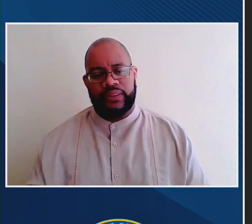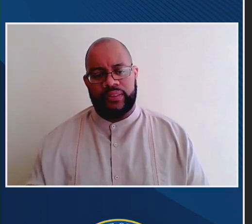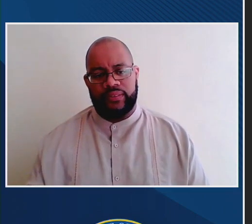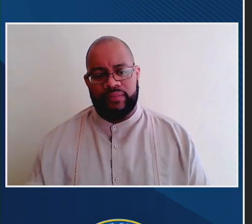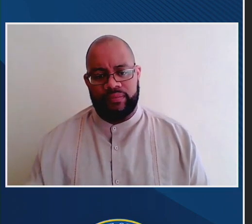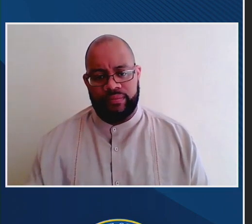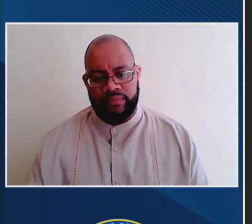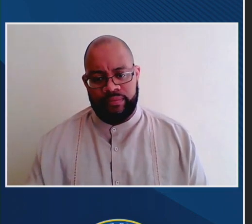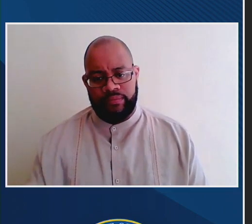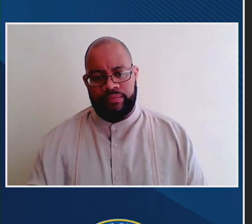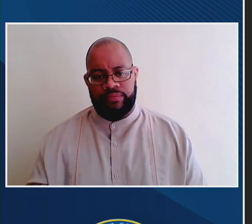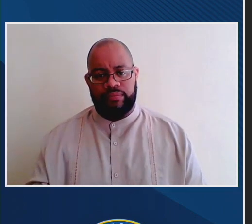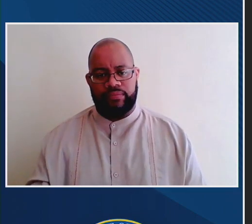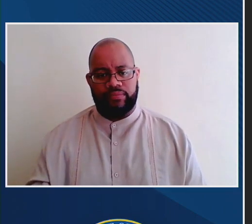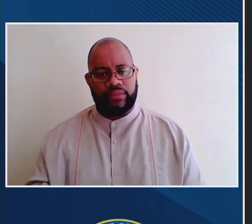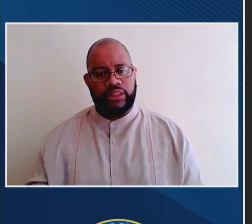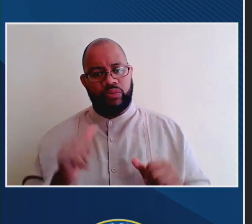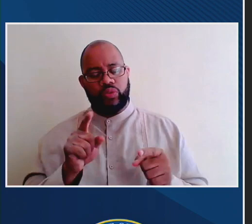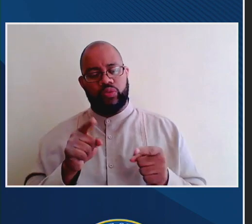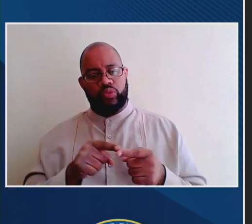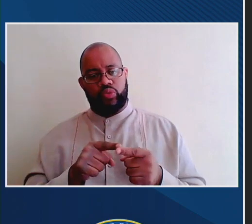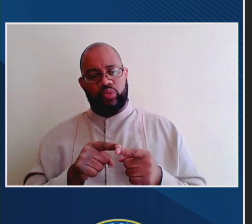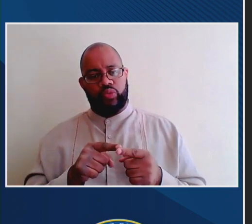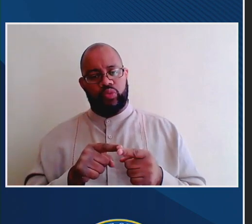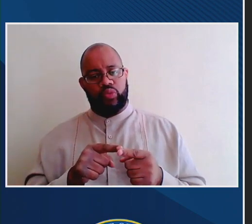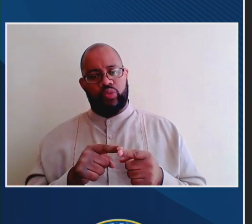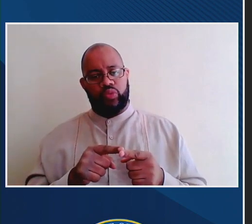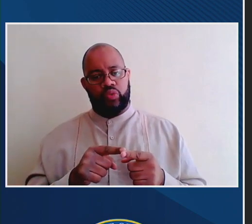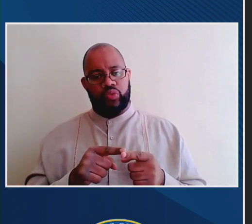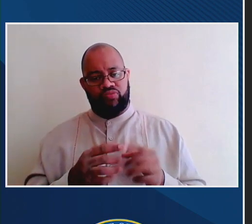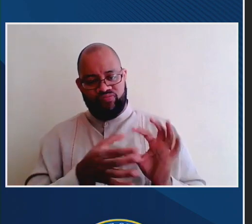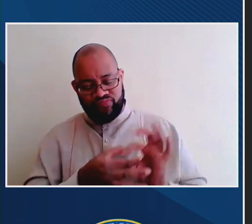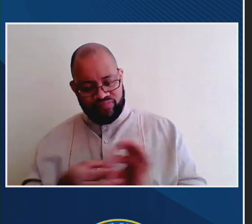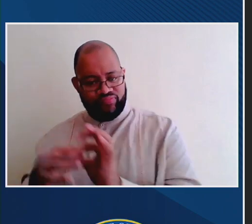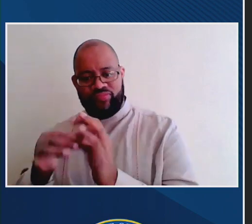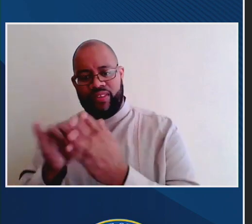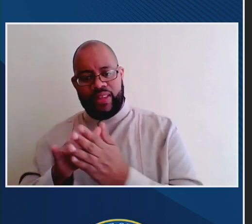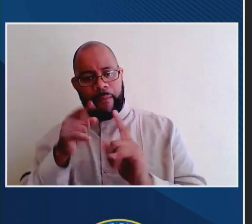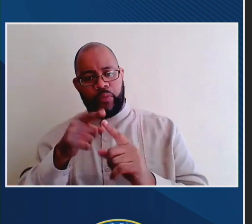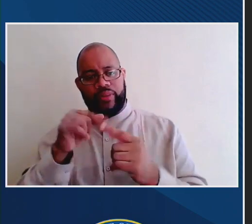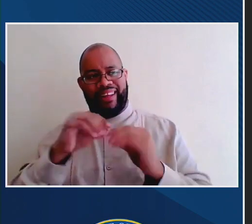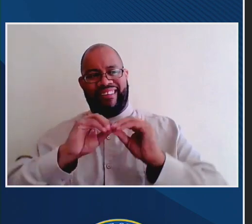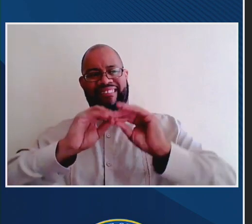Is there any way to syncopate that point, so that it is clear that the Department